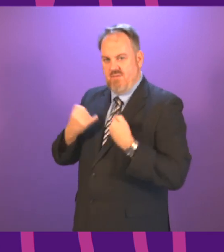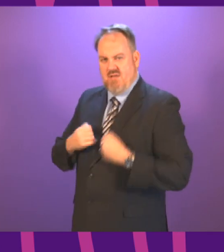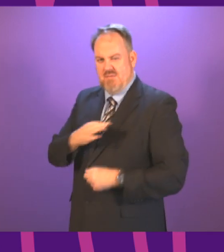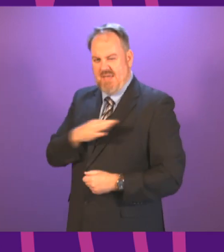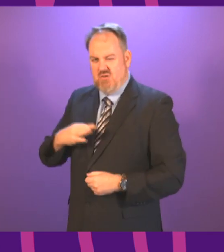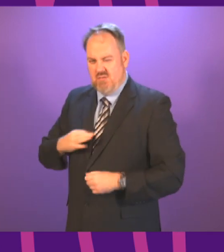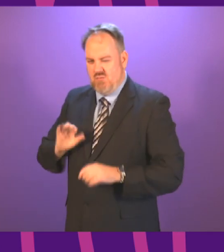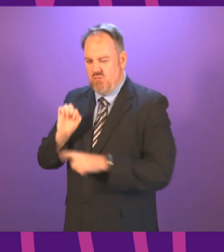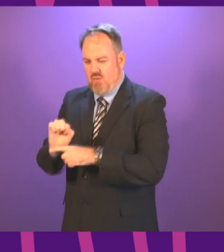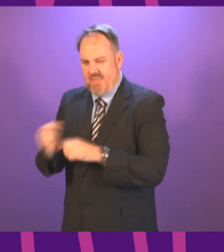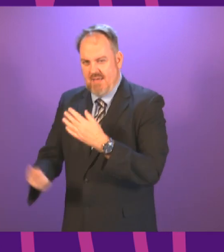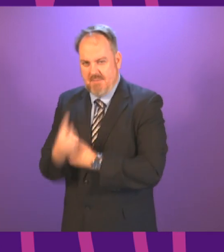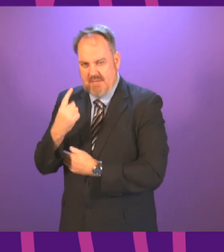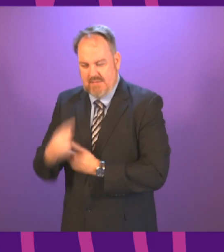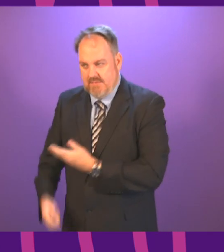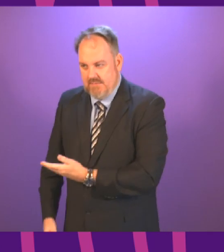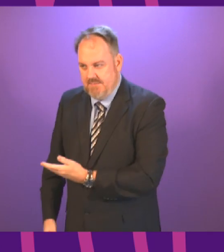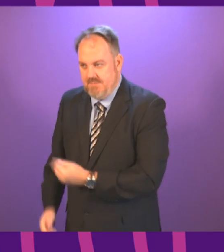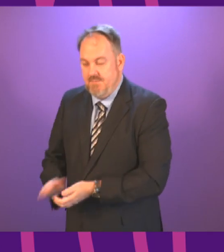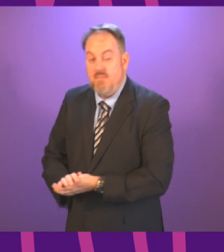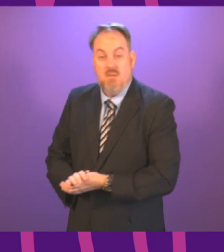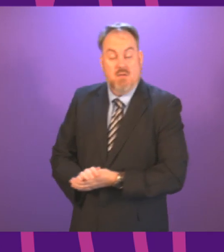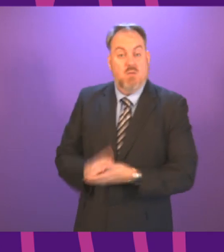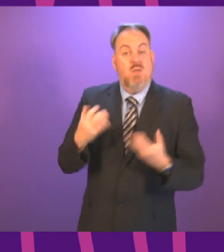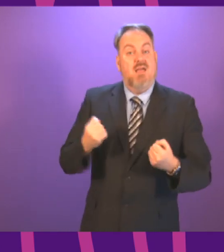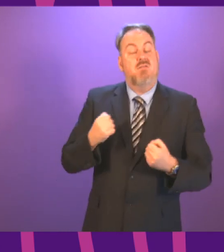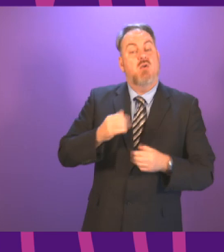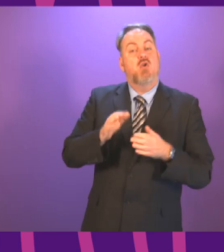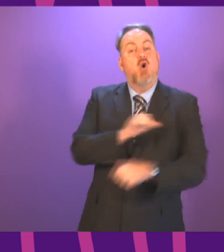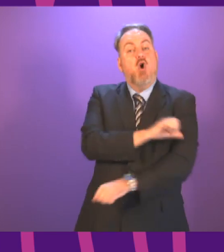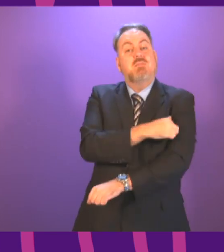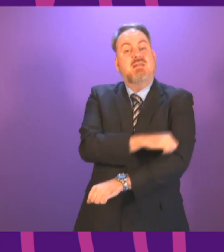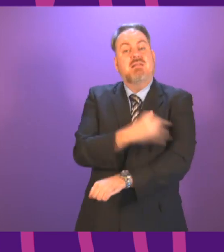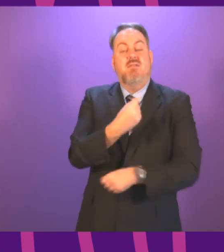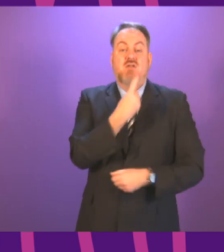The First Minister: We have in our hospitals a system of red zones